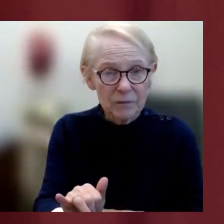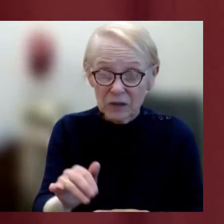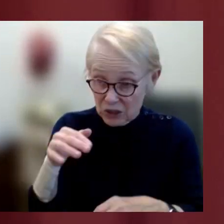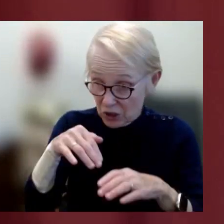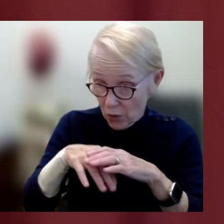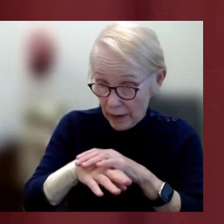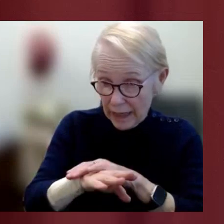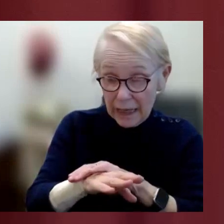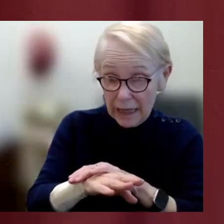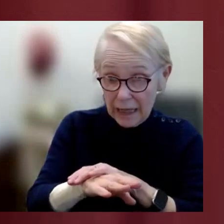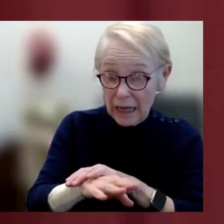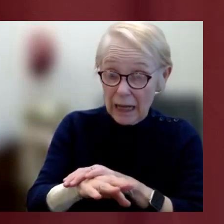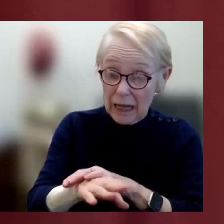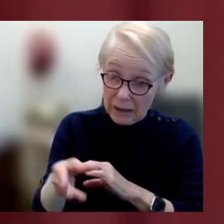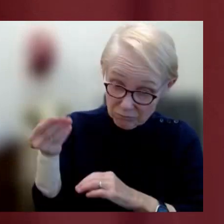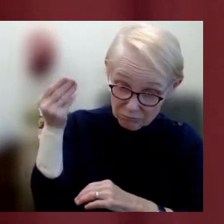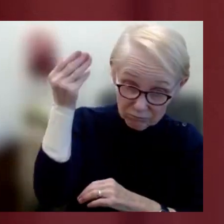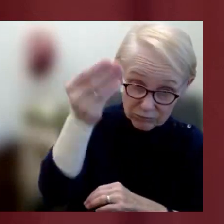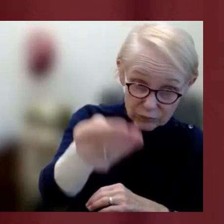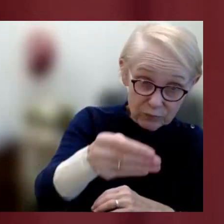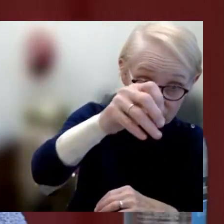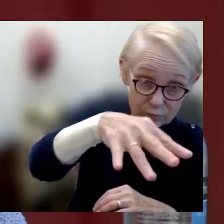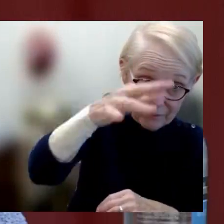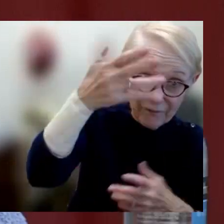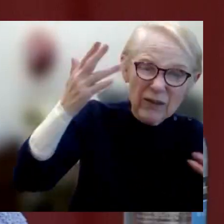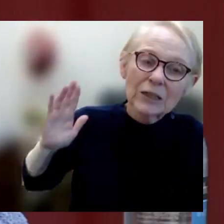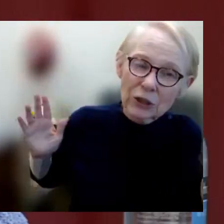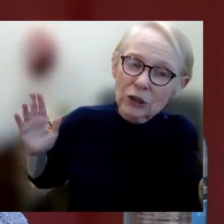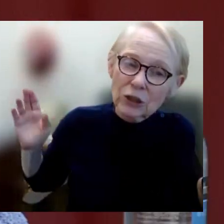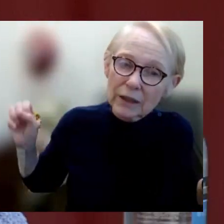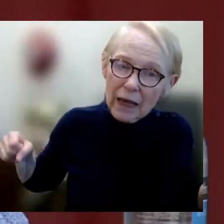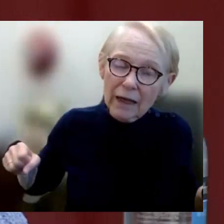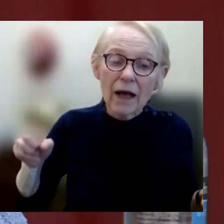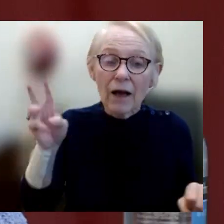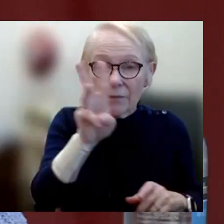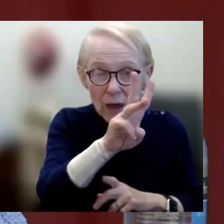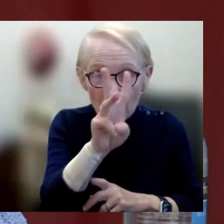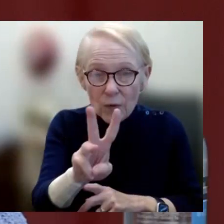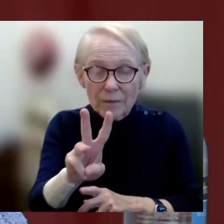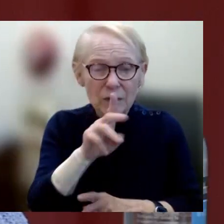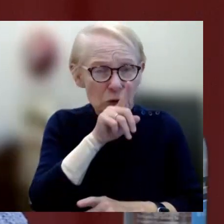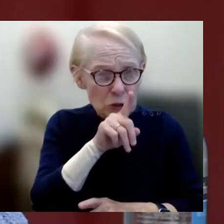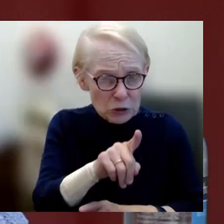in the box and be done right and that website as well if you're not sure that you're registered or